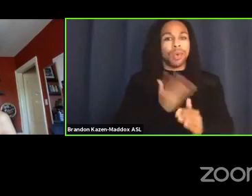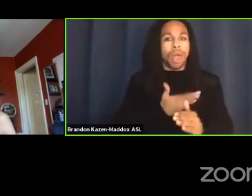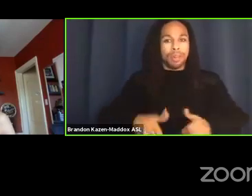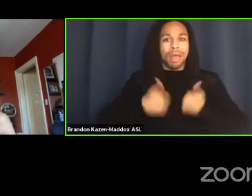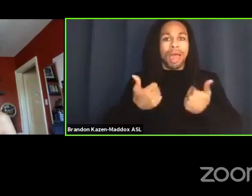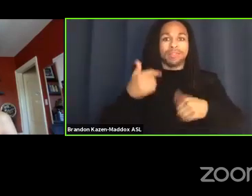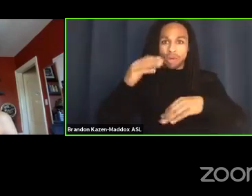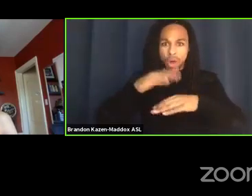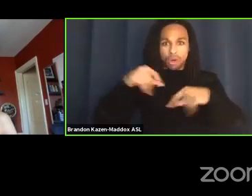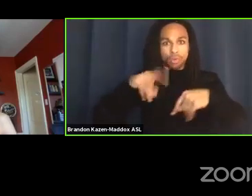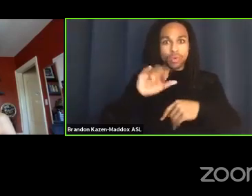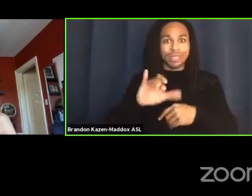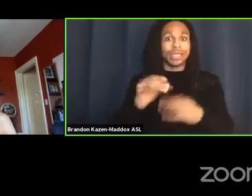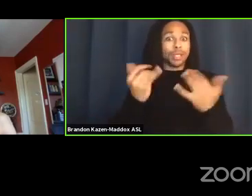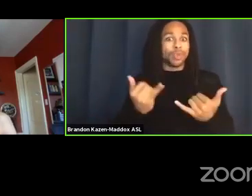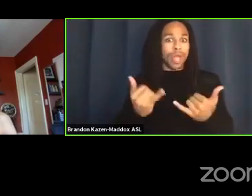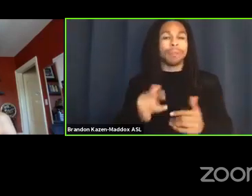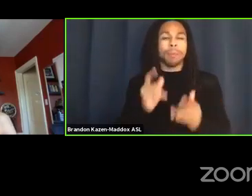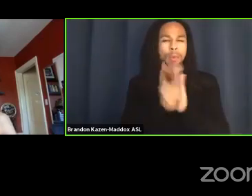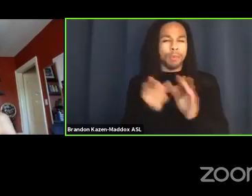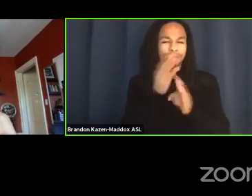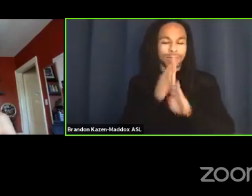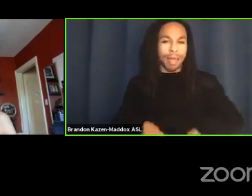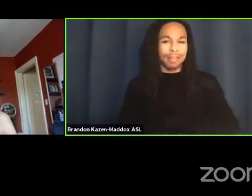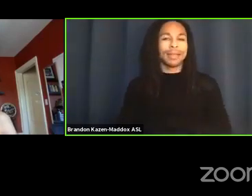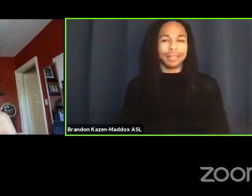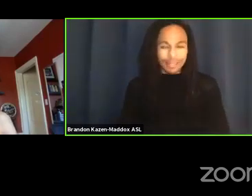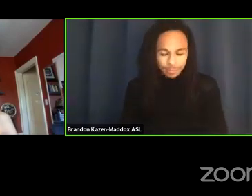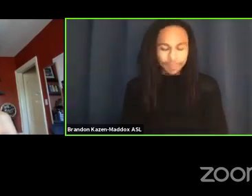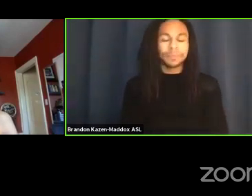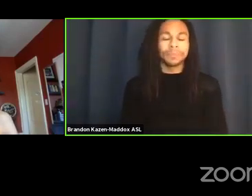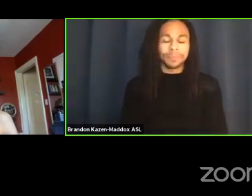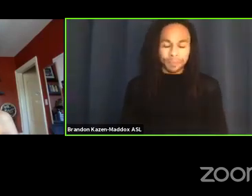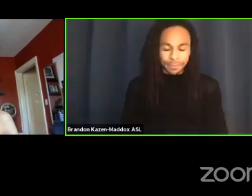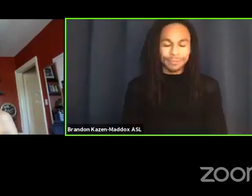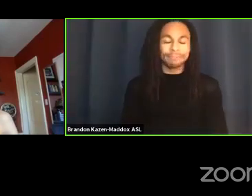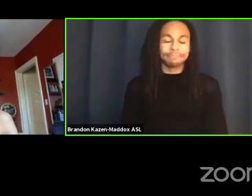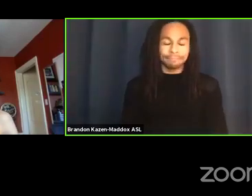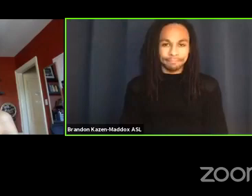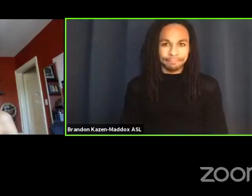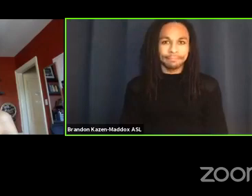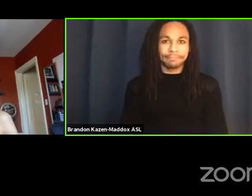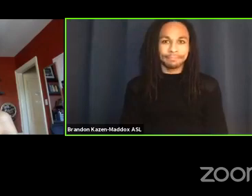based in New York City, we have benefited and continued to benefit from the displacement